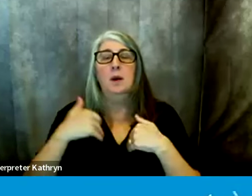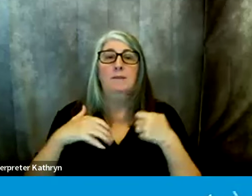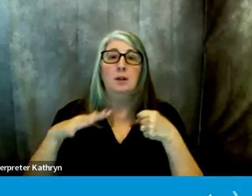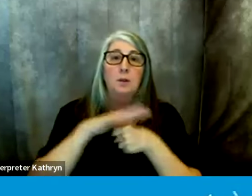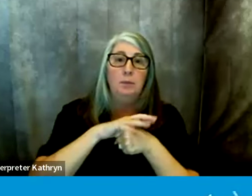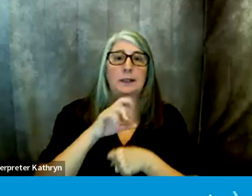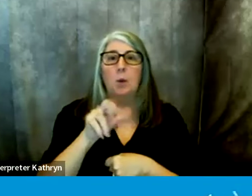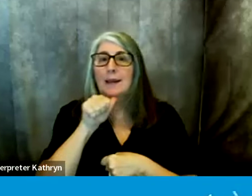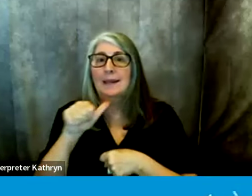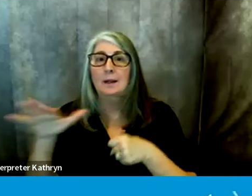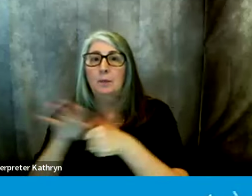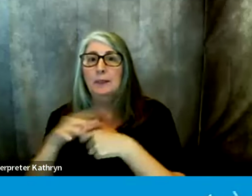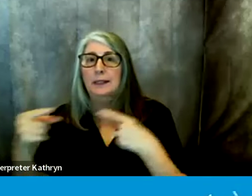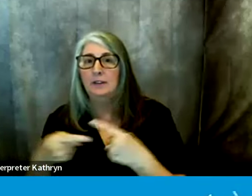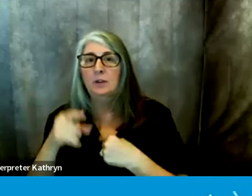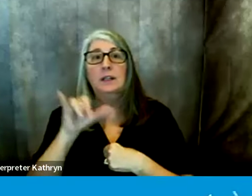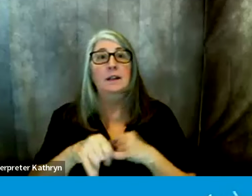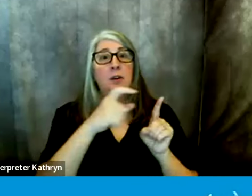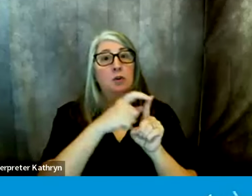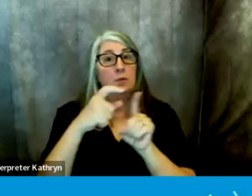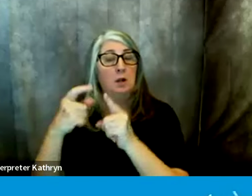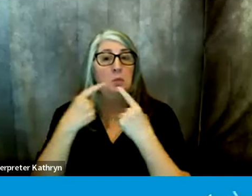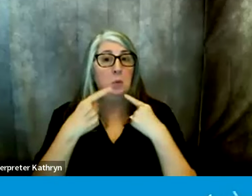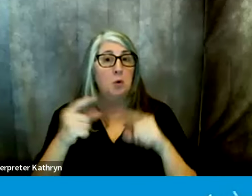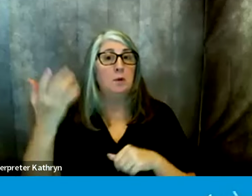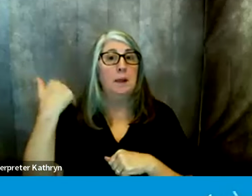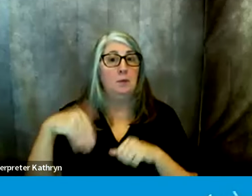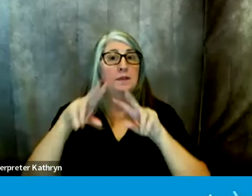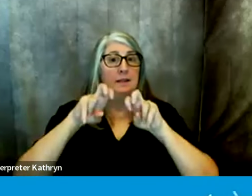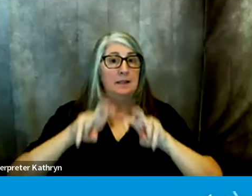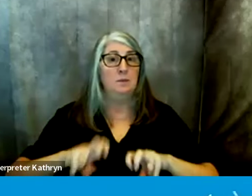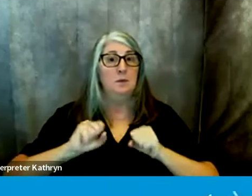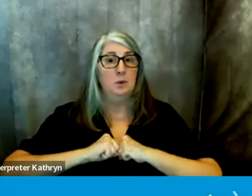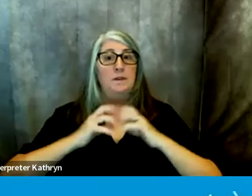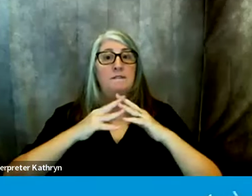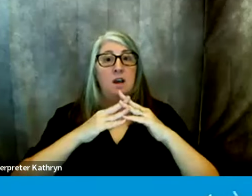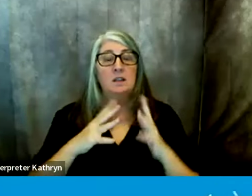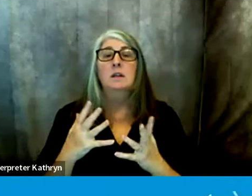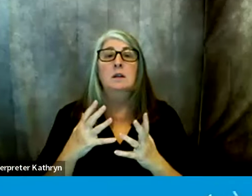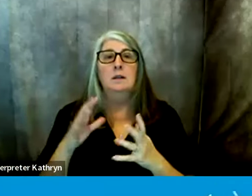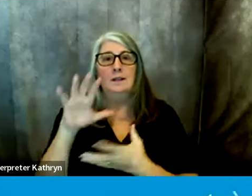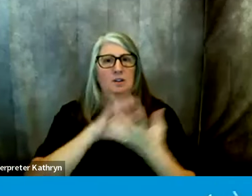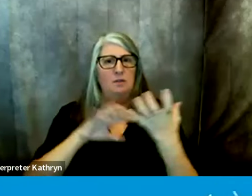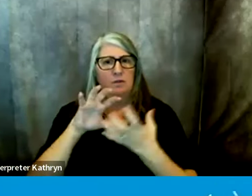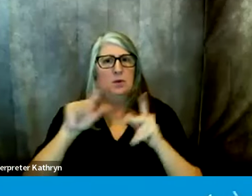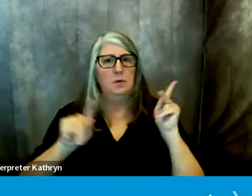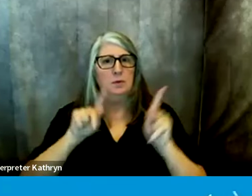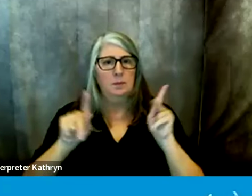That terminology, which worked when the assessments were devised, has confused people, healthcare people,